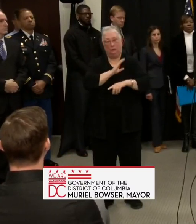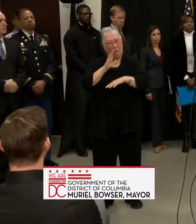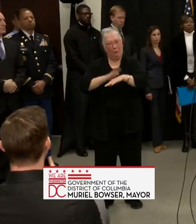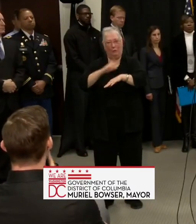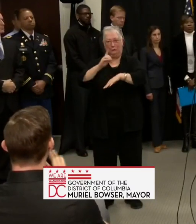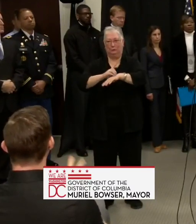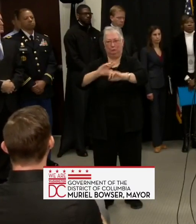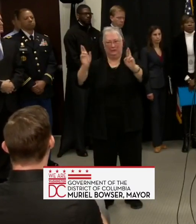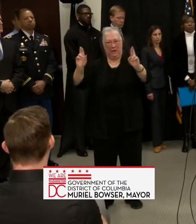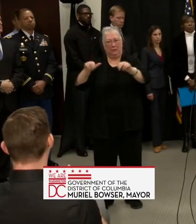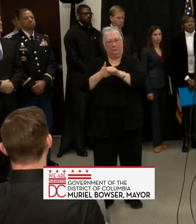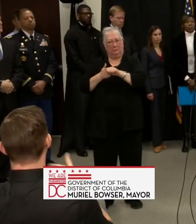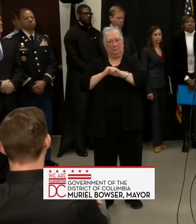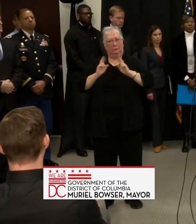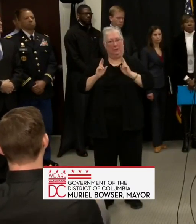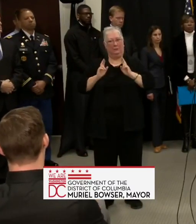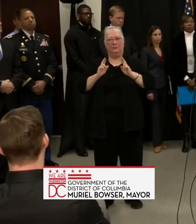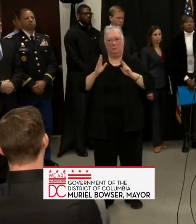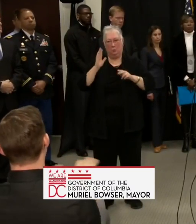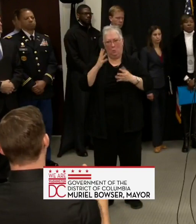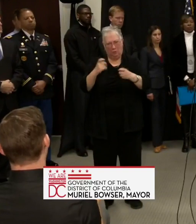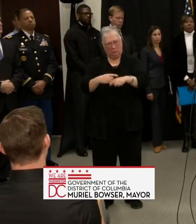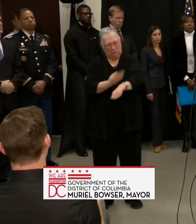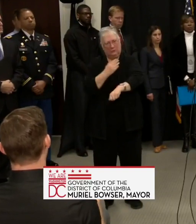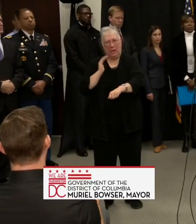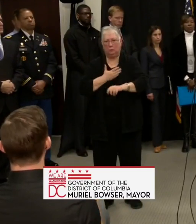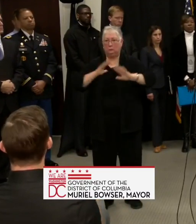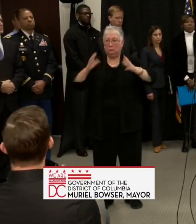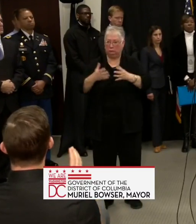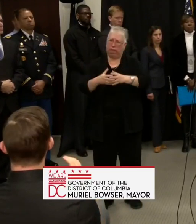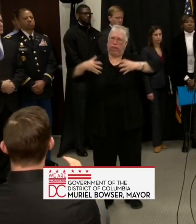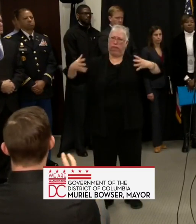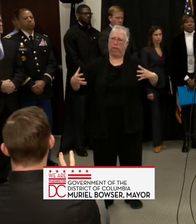D.C. POLICE FORCE AND WE EXPECT AN ADDITIONAL 3,000 POLICE